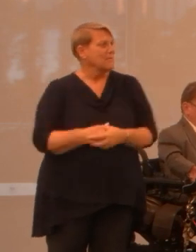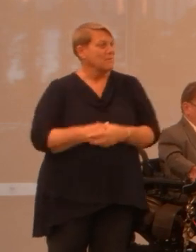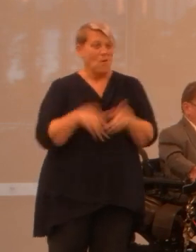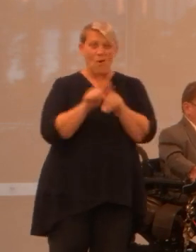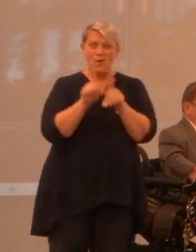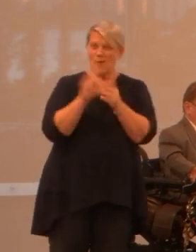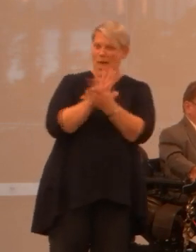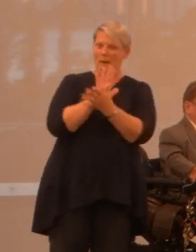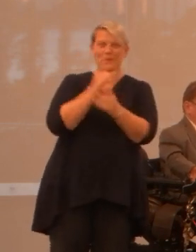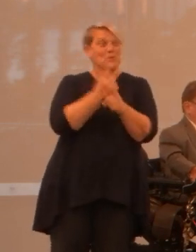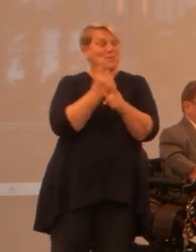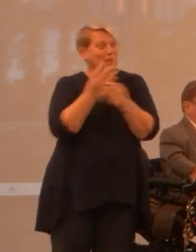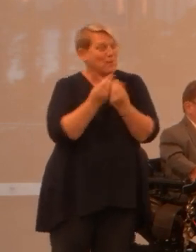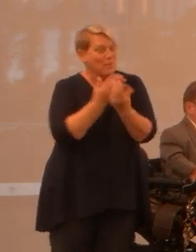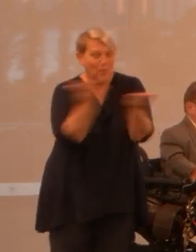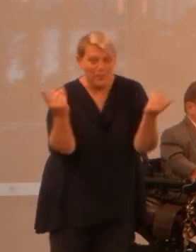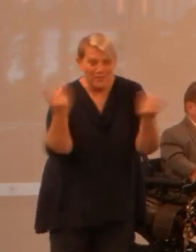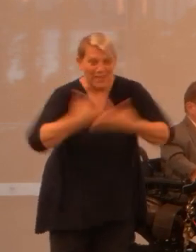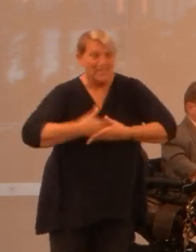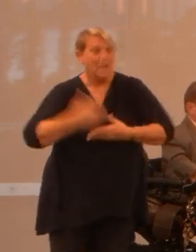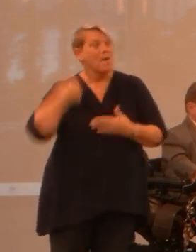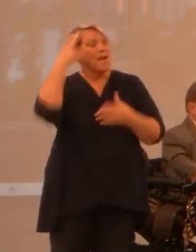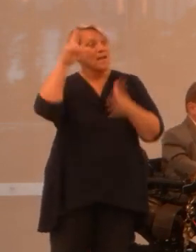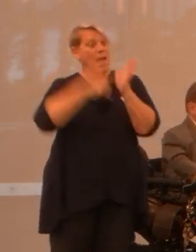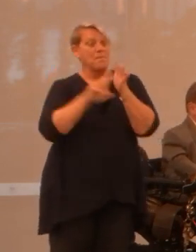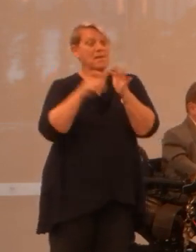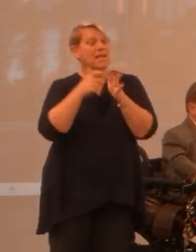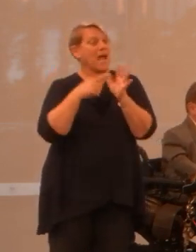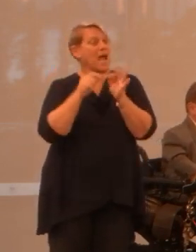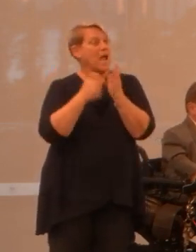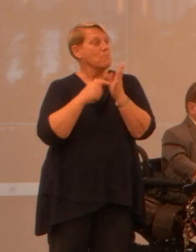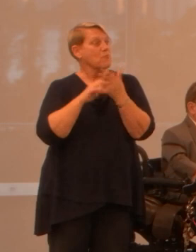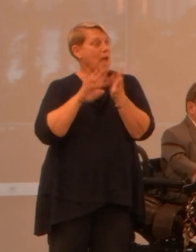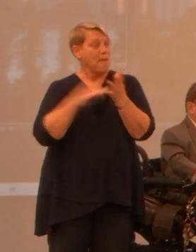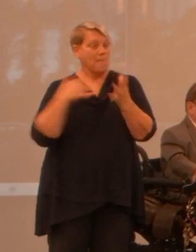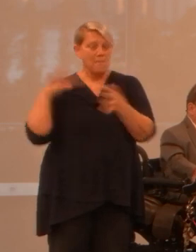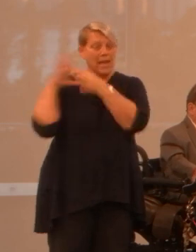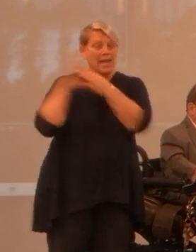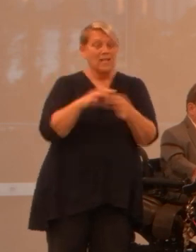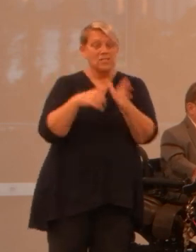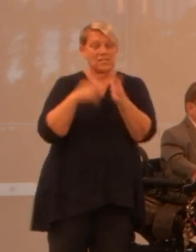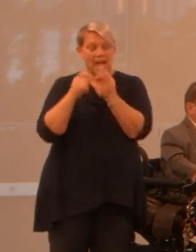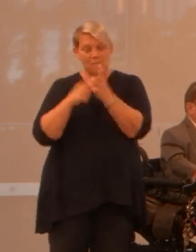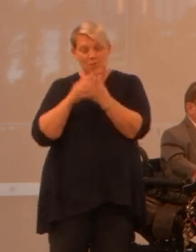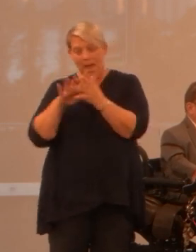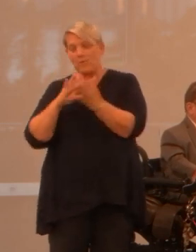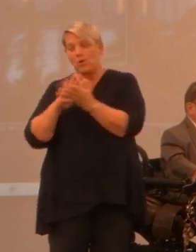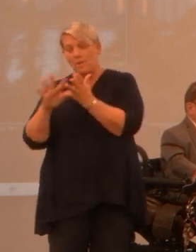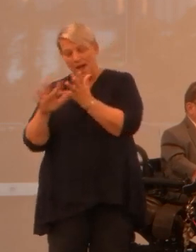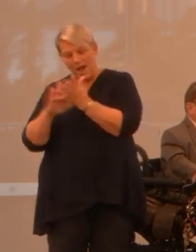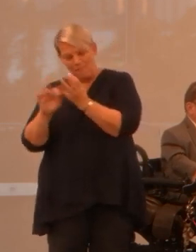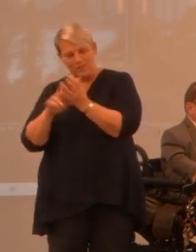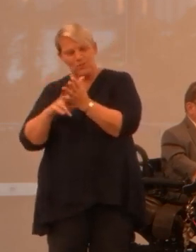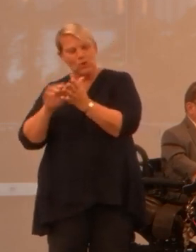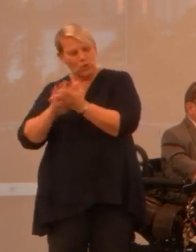speaking with you this evening. My name is Nick Abraham, and my family connections are Abraham, Bennel, Humphrey, Hugh, Wrippy, Warrel, Nettle, Harris.